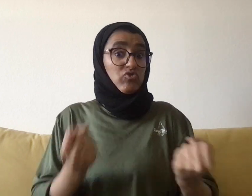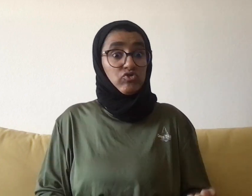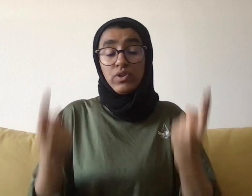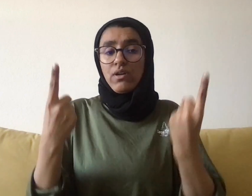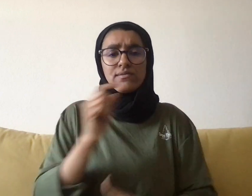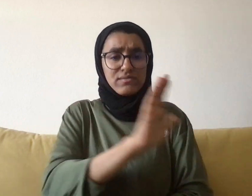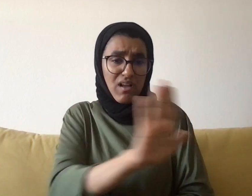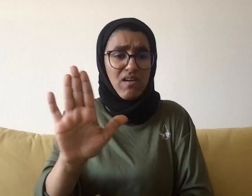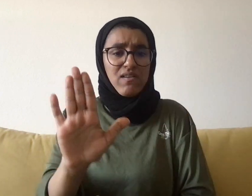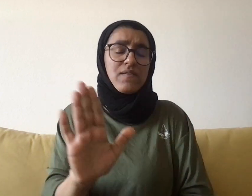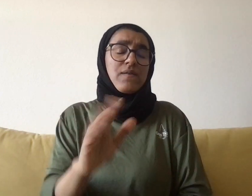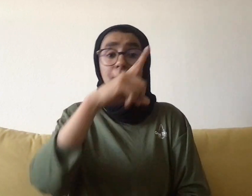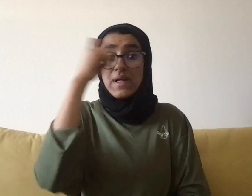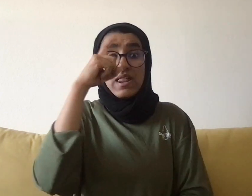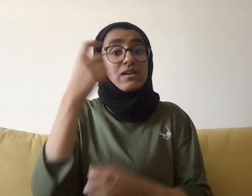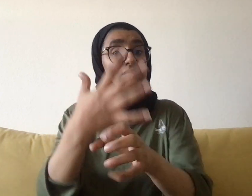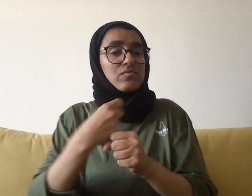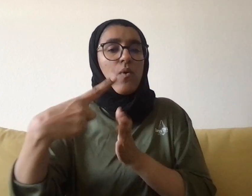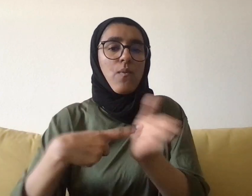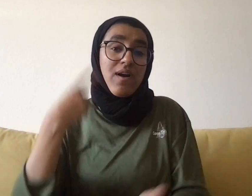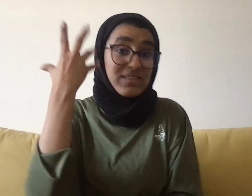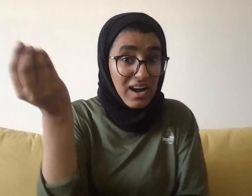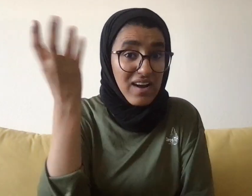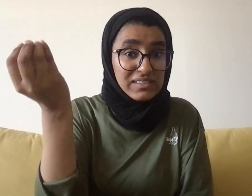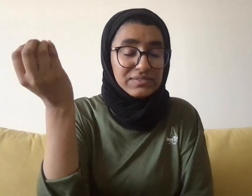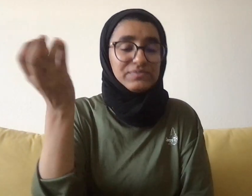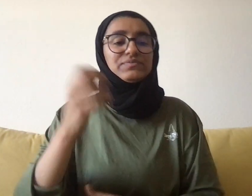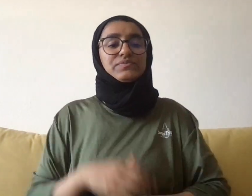Spend your summer getting paid to be outside!